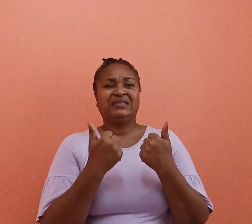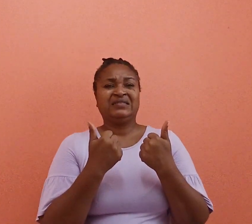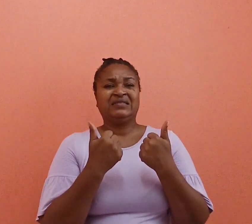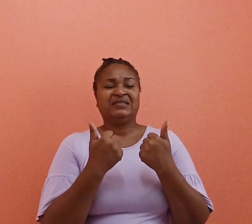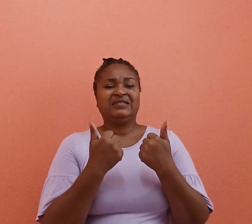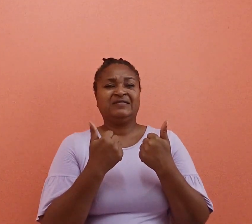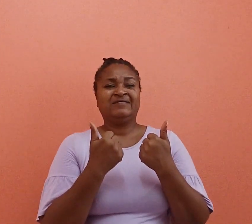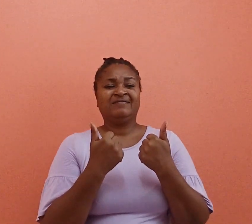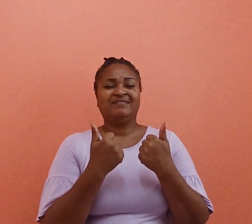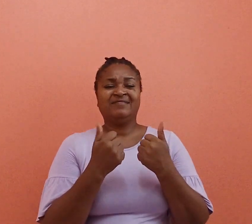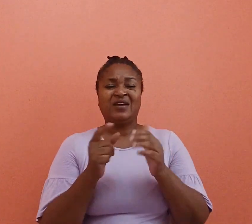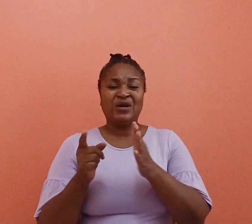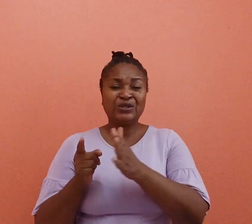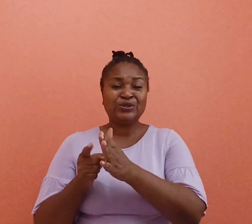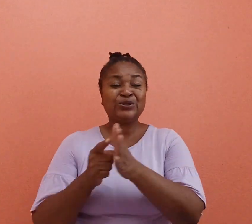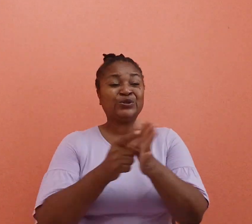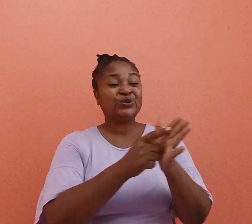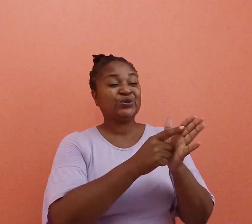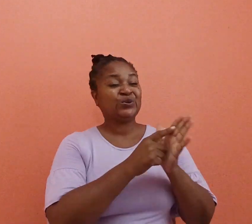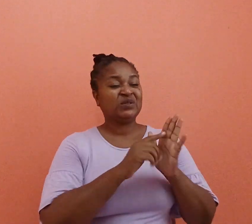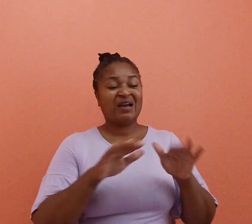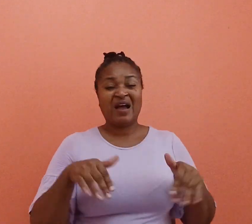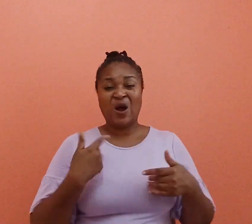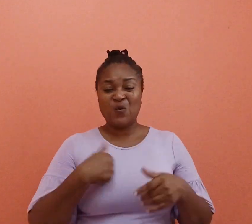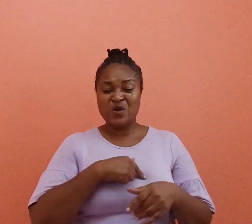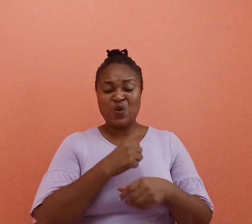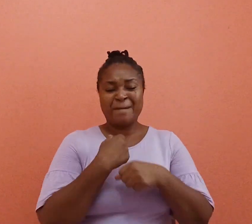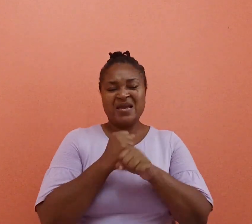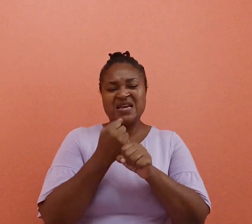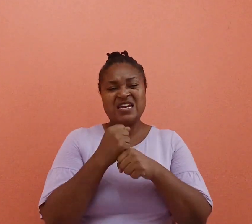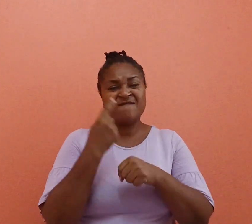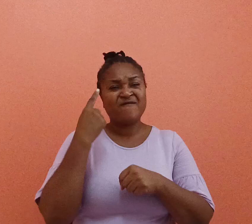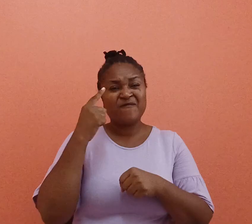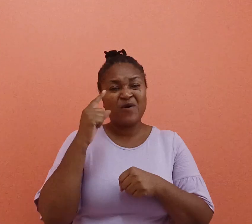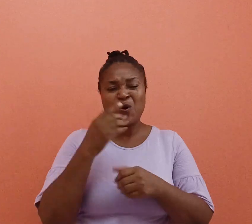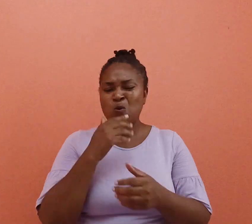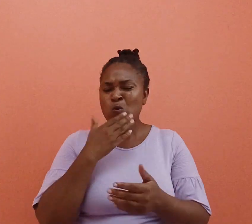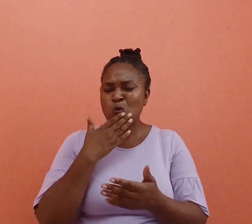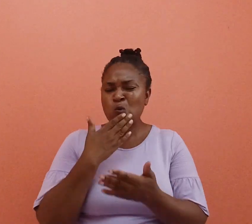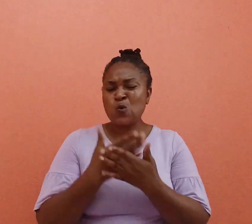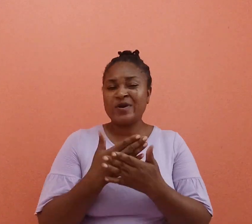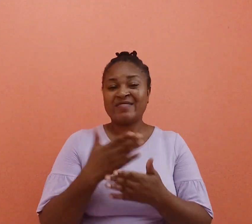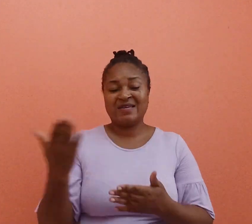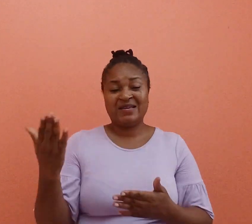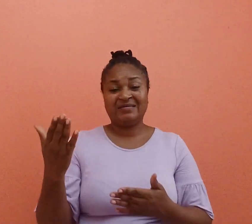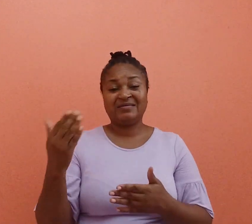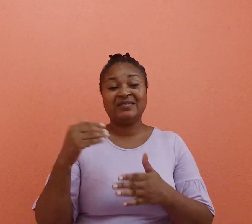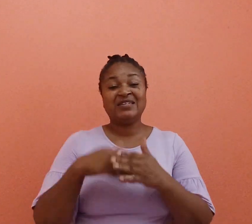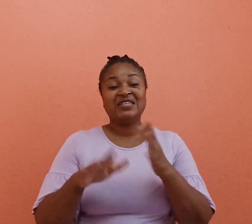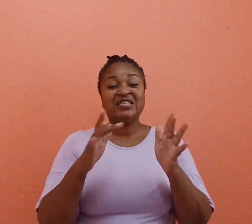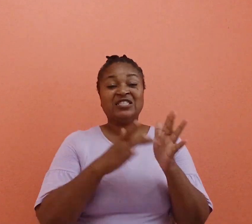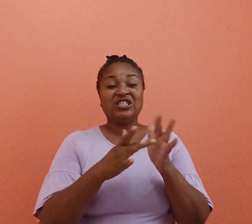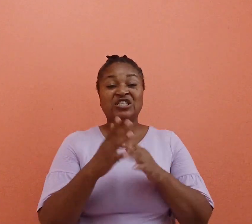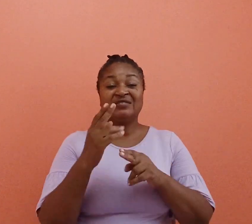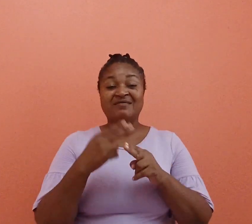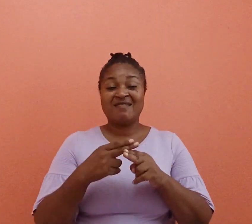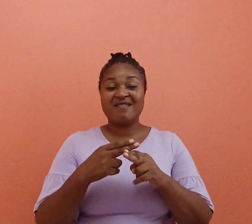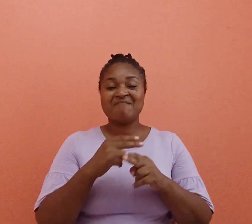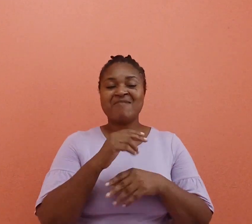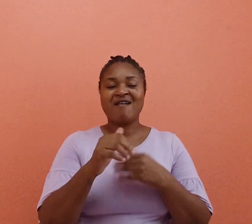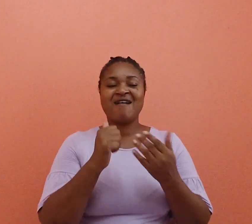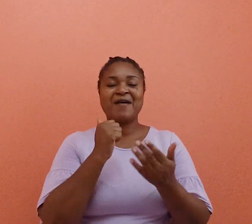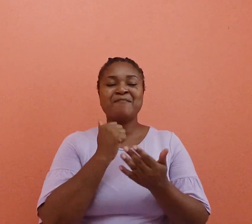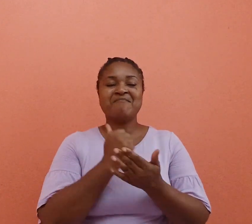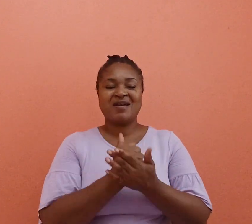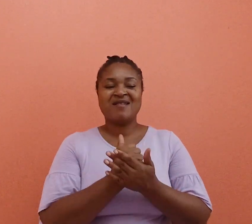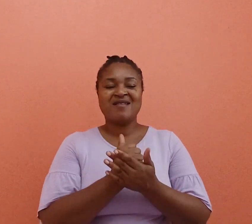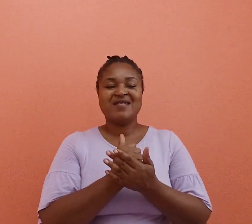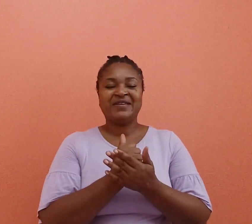Show us how we were made for good things in Jesus's name. Amen.